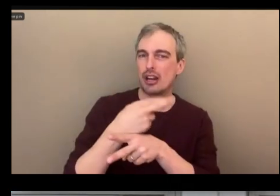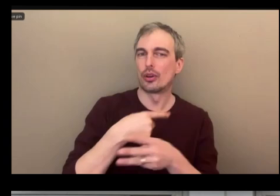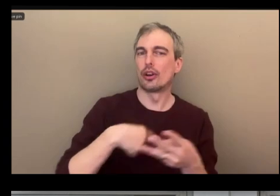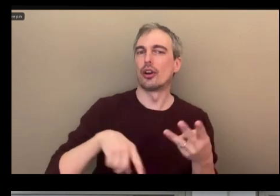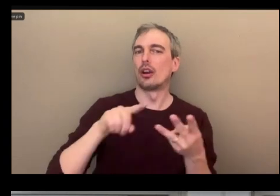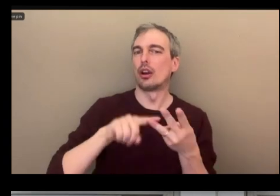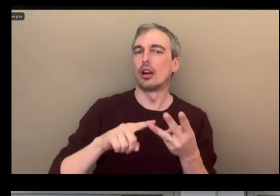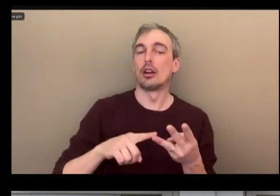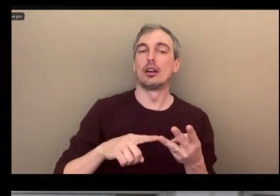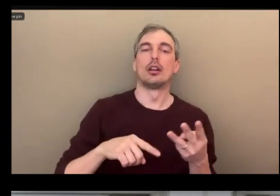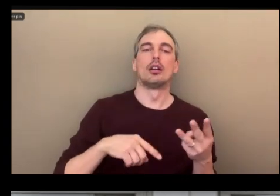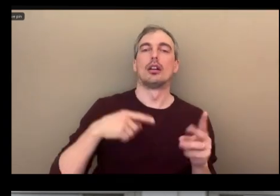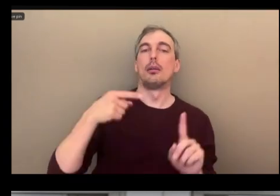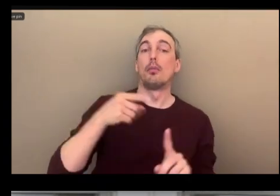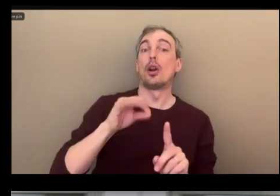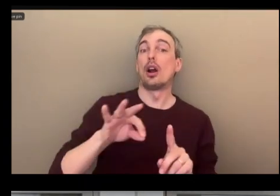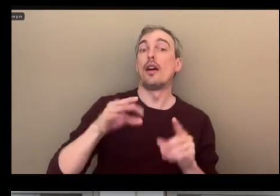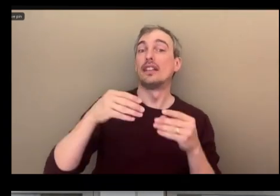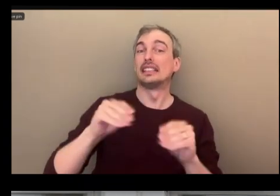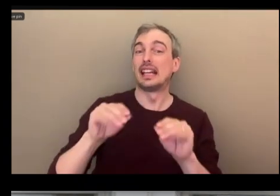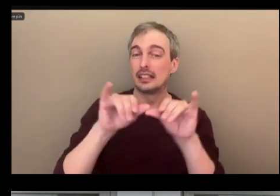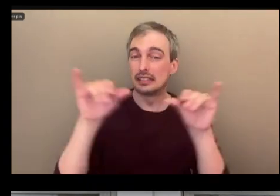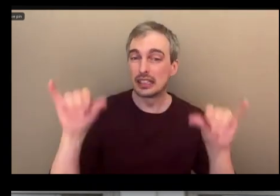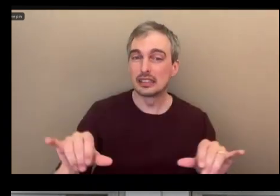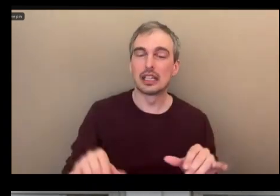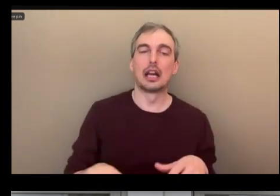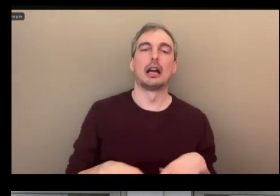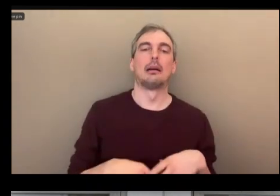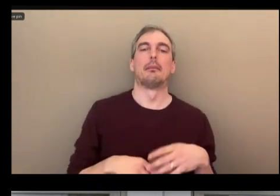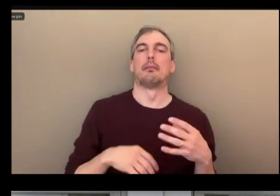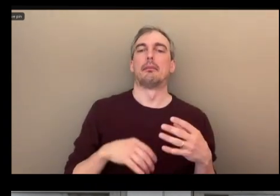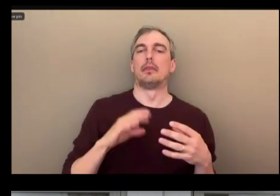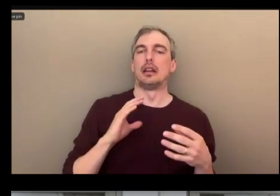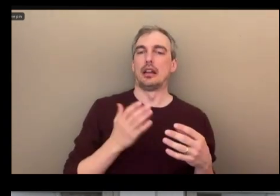Our environment one, also our production one, and then our friends